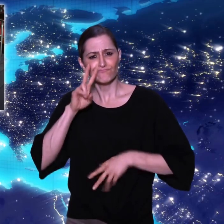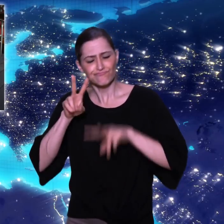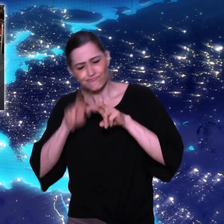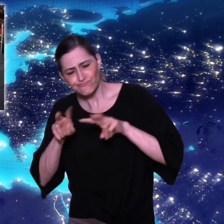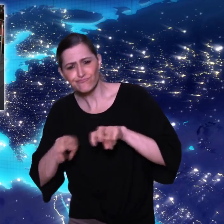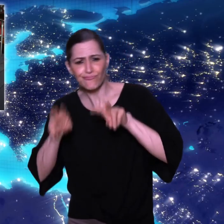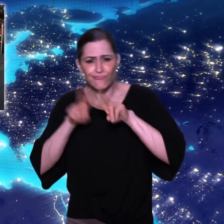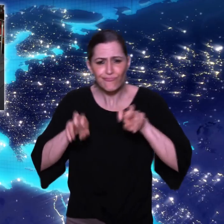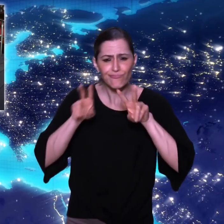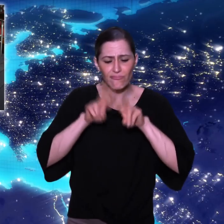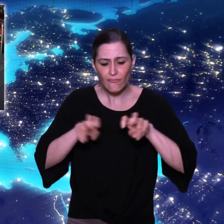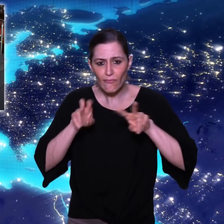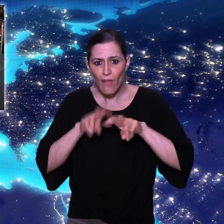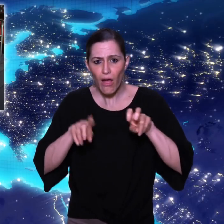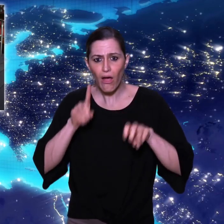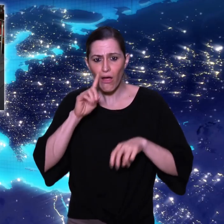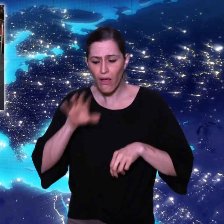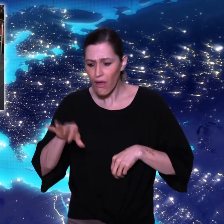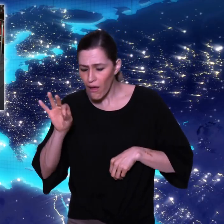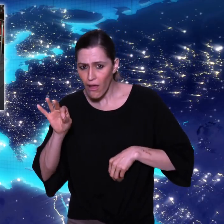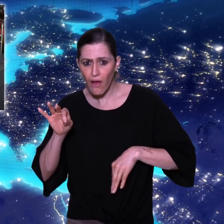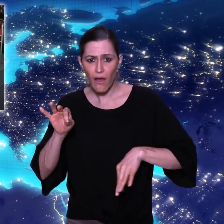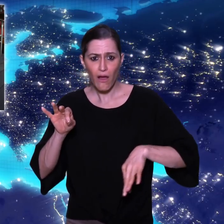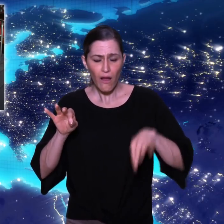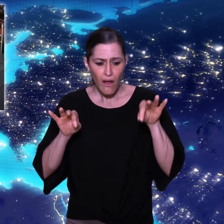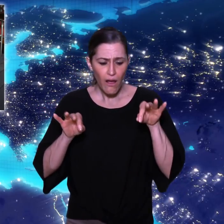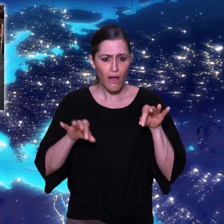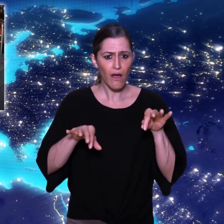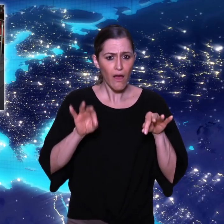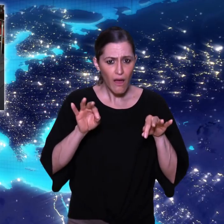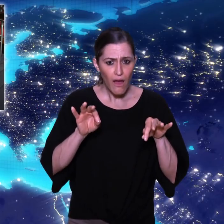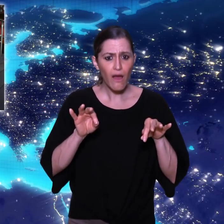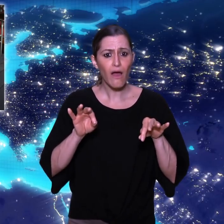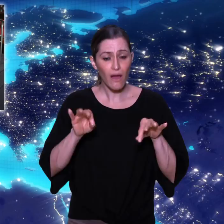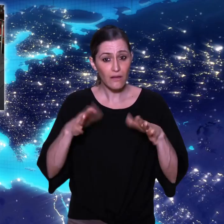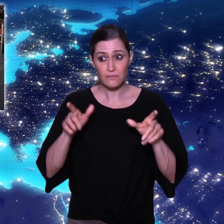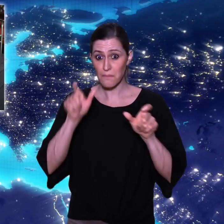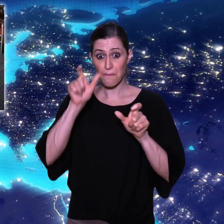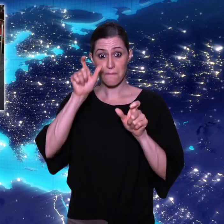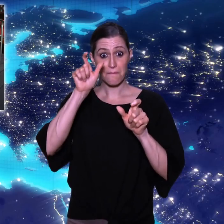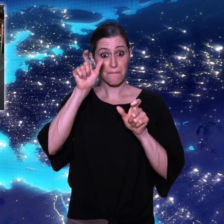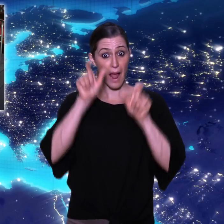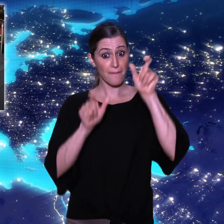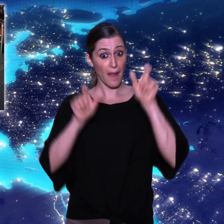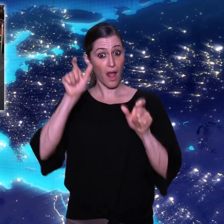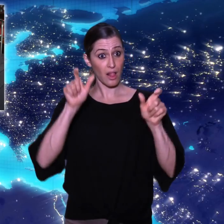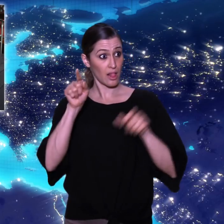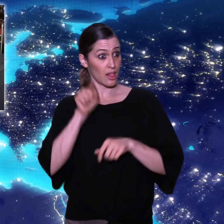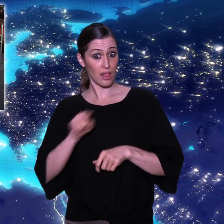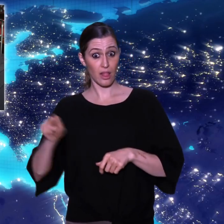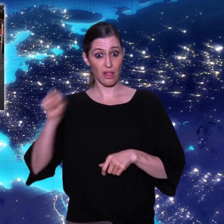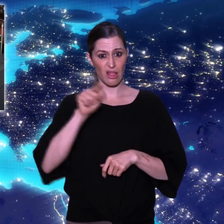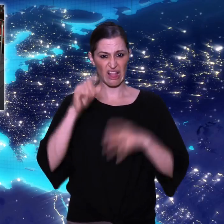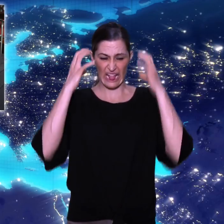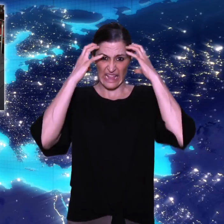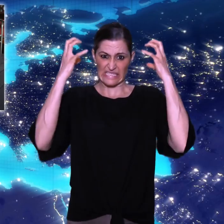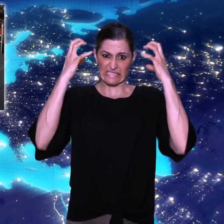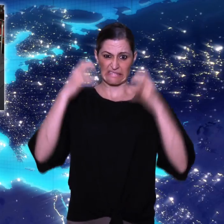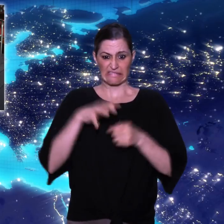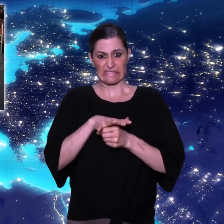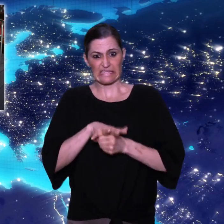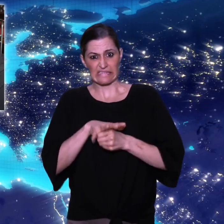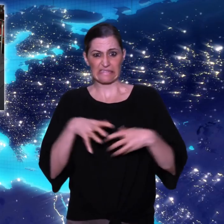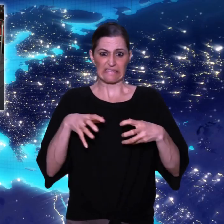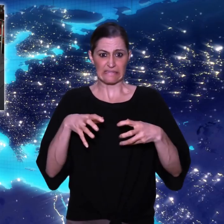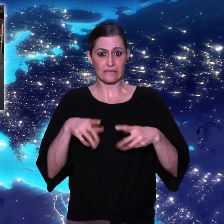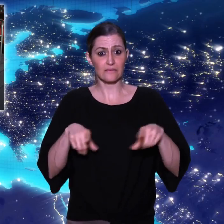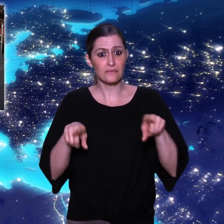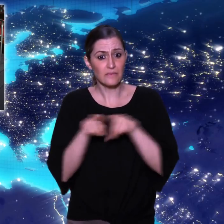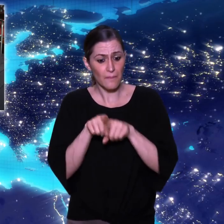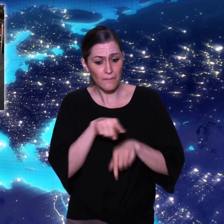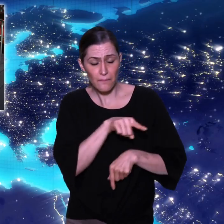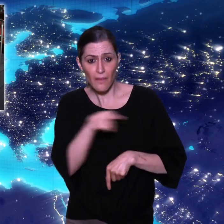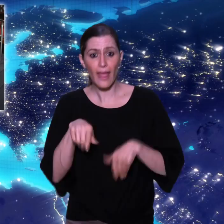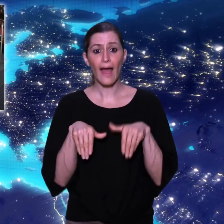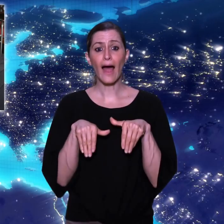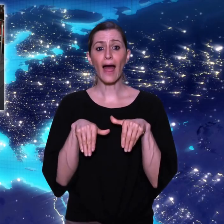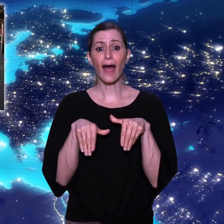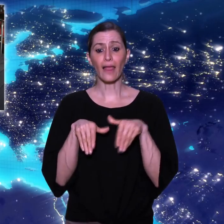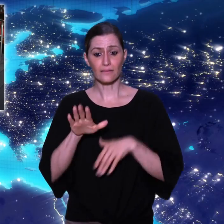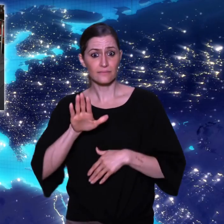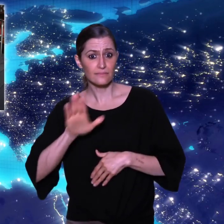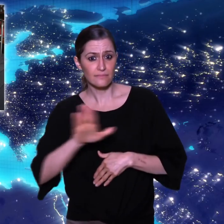stress. The researchers found the patterns of